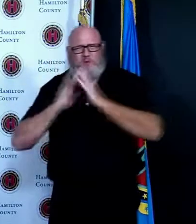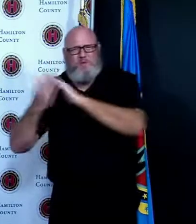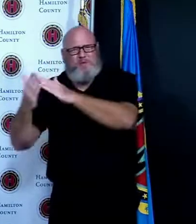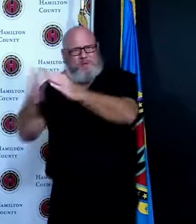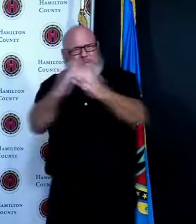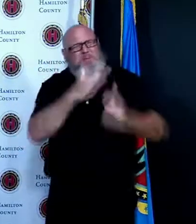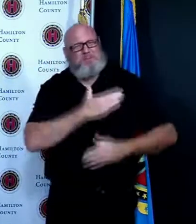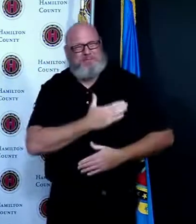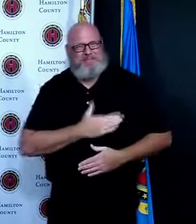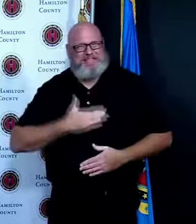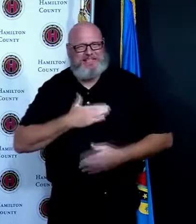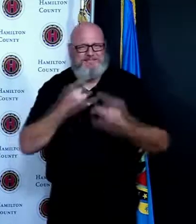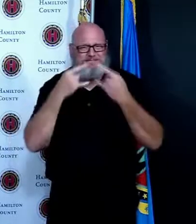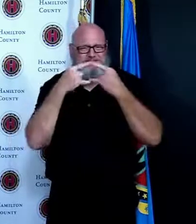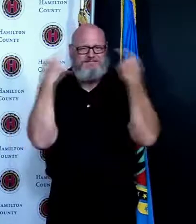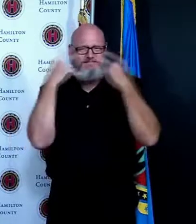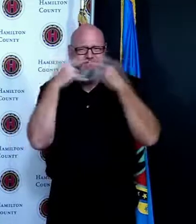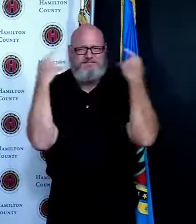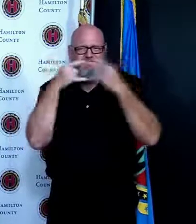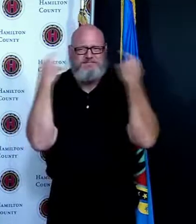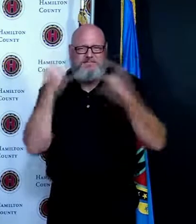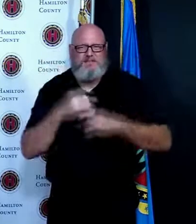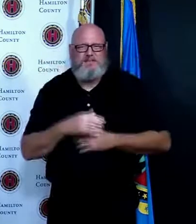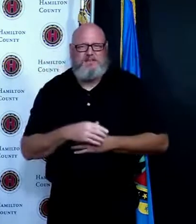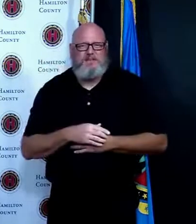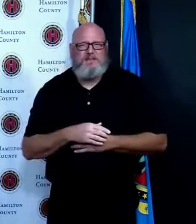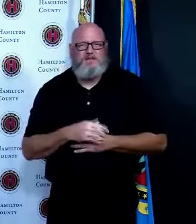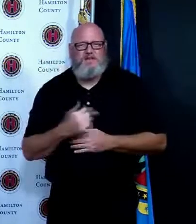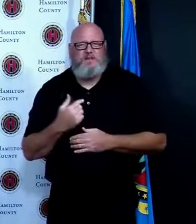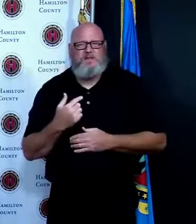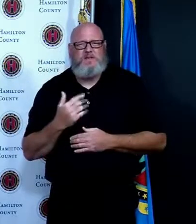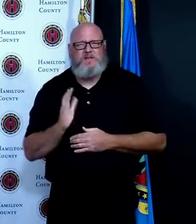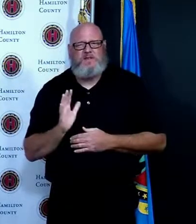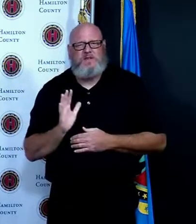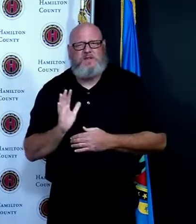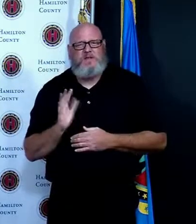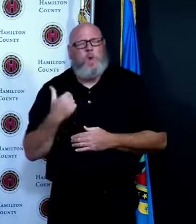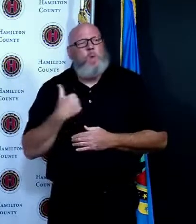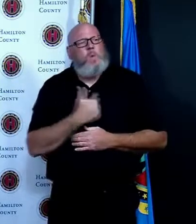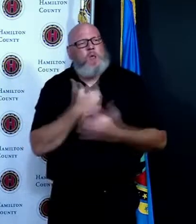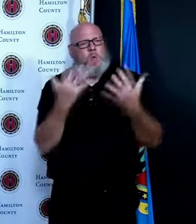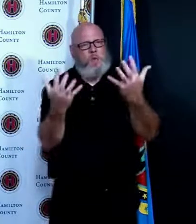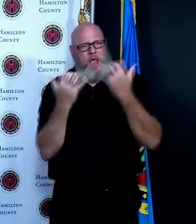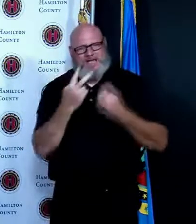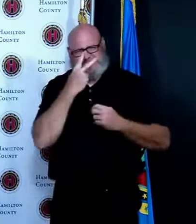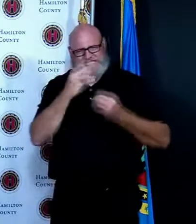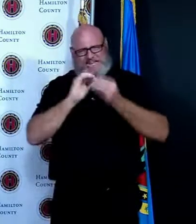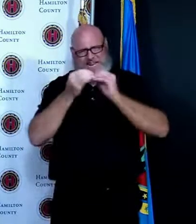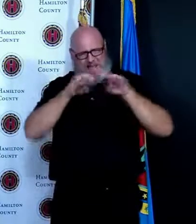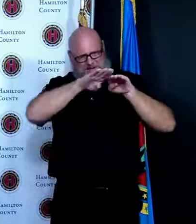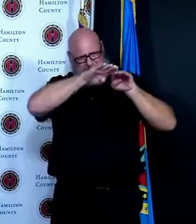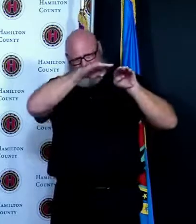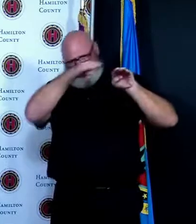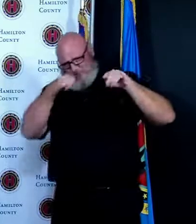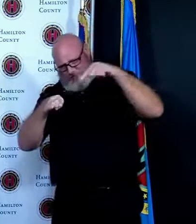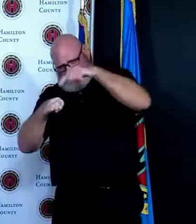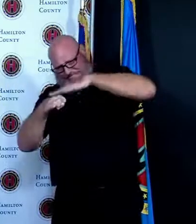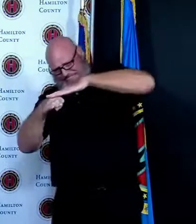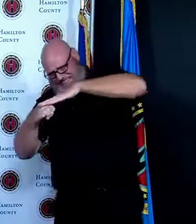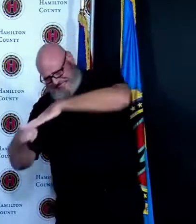things will get worse but we know what to do wash your hands wear a mask practice safe distancing